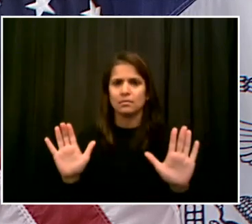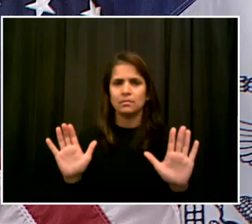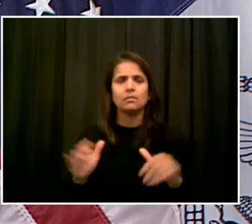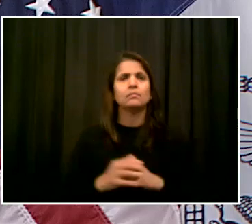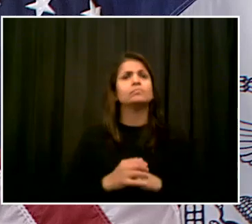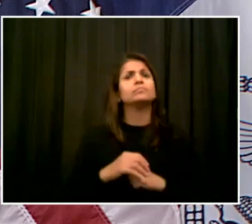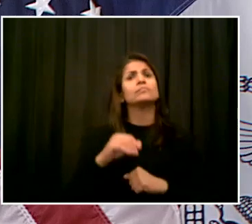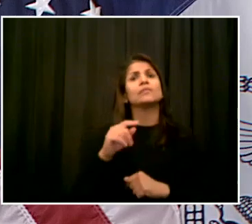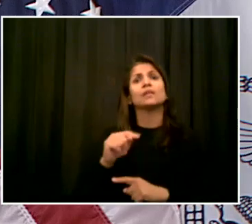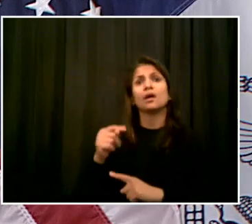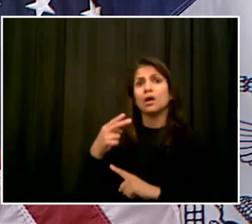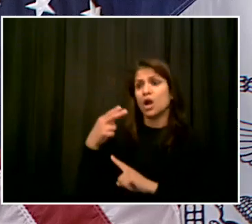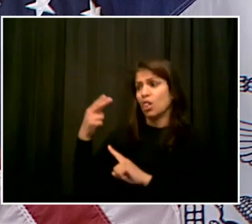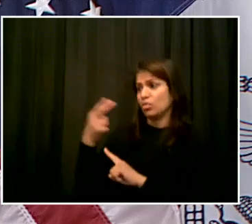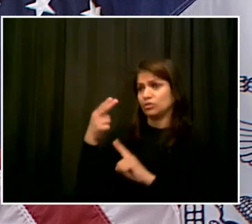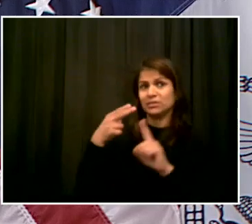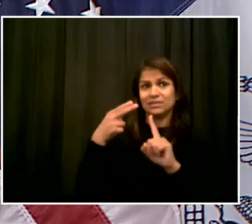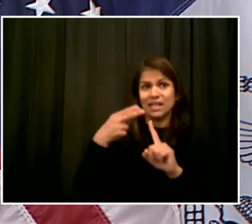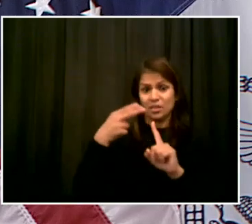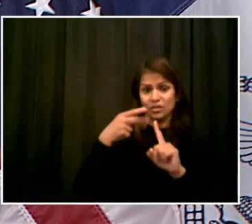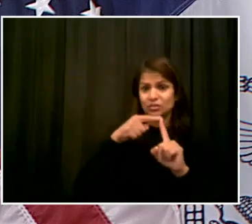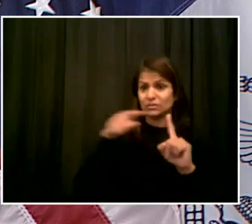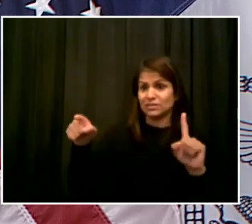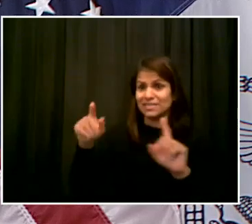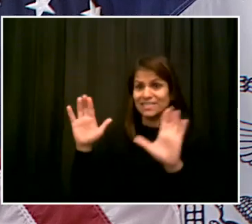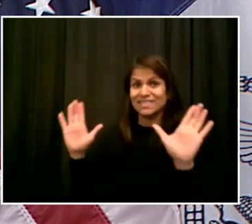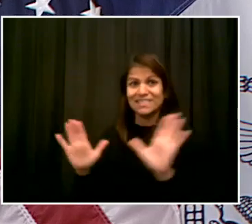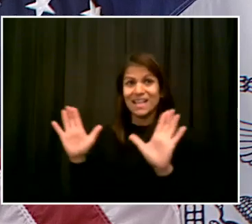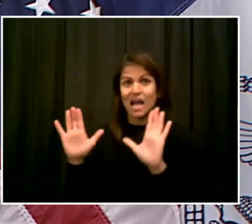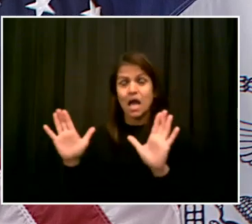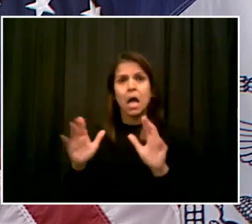SILNGE ONE OF THEM AND IF YOU LKOO T ASUNDAY NIGHT, THINGS